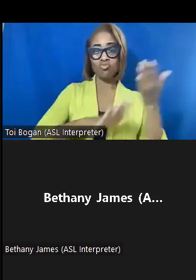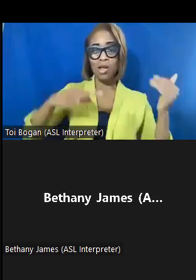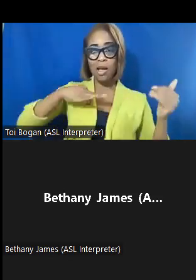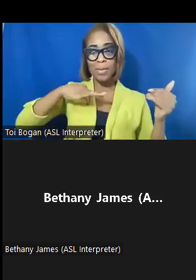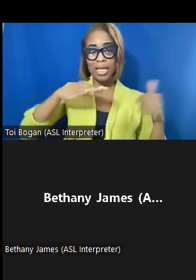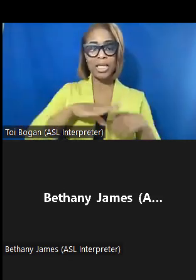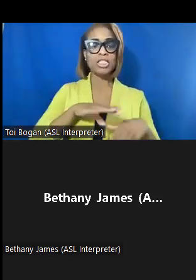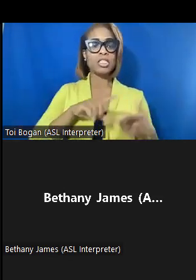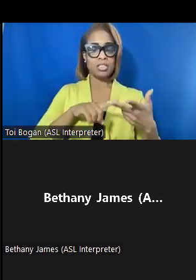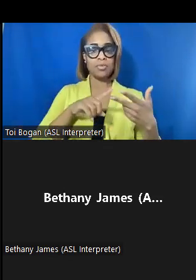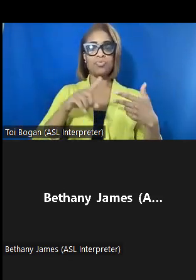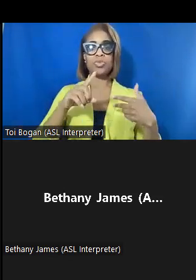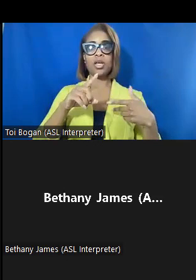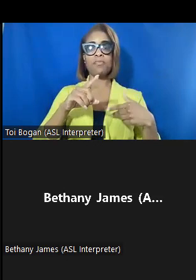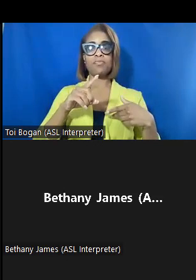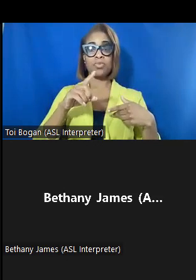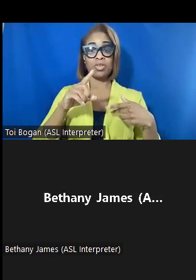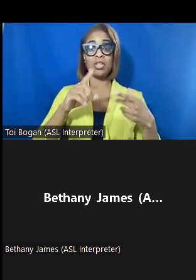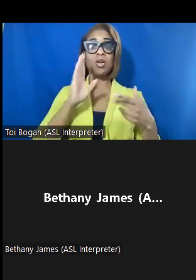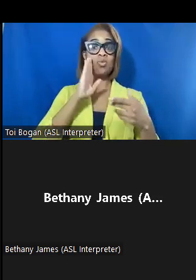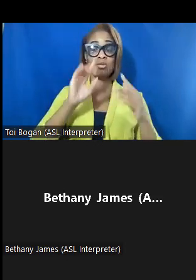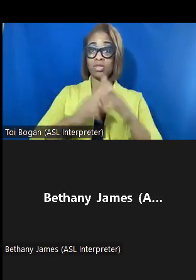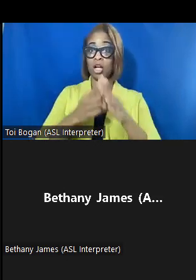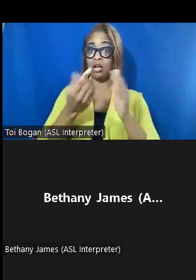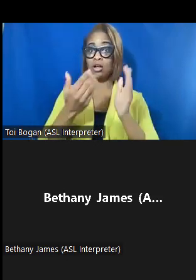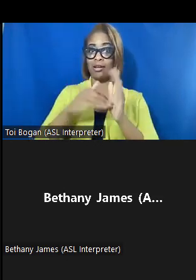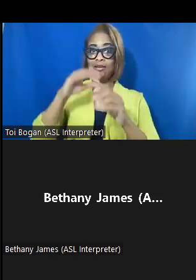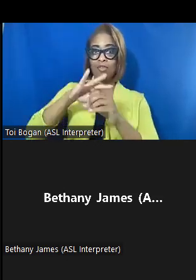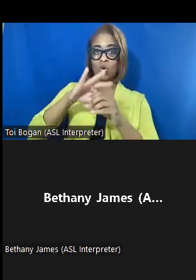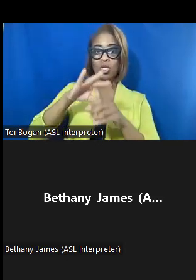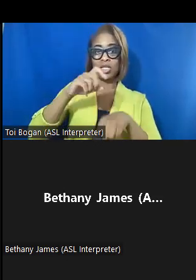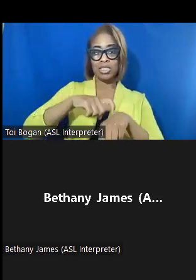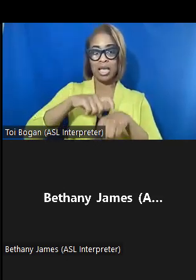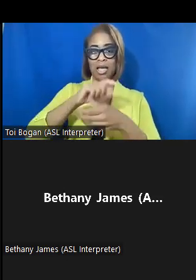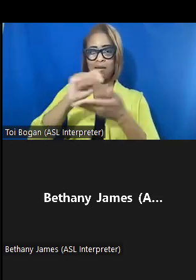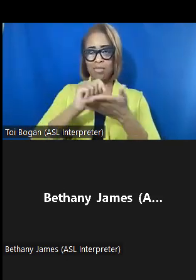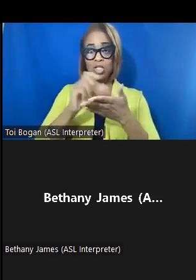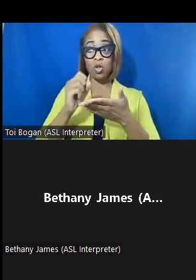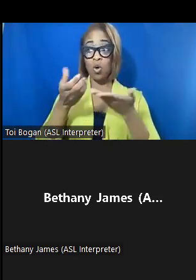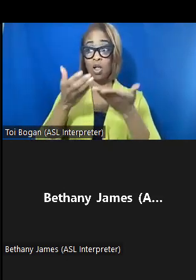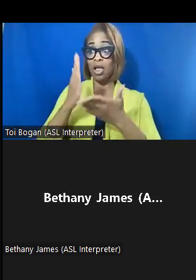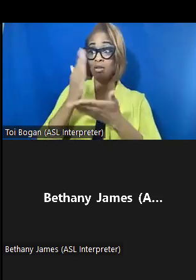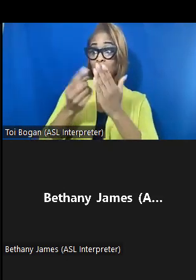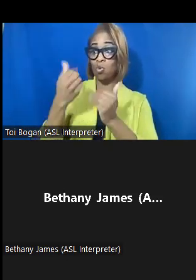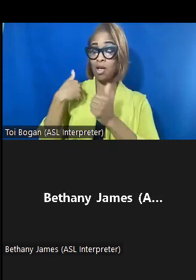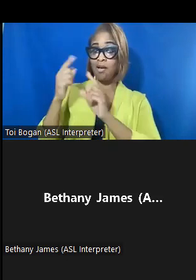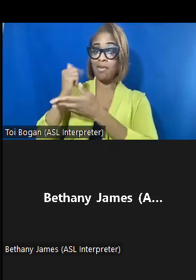We're getting ready to, you know, gear up into voting season again, and that means allowing someone to have assistance in the polls.